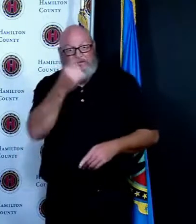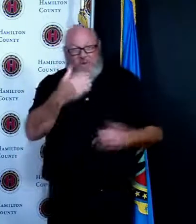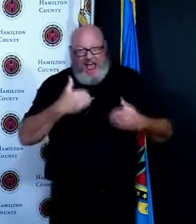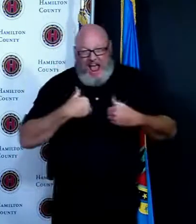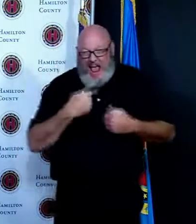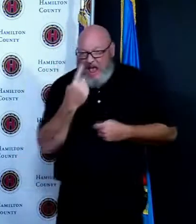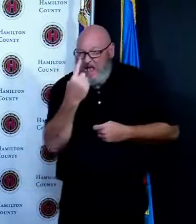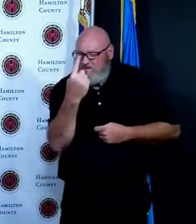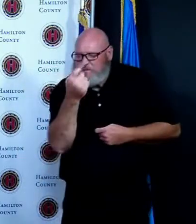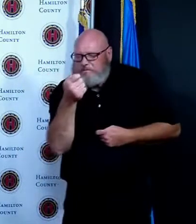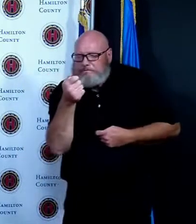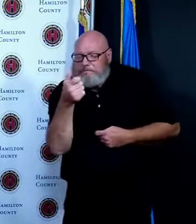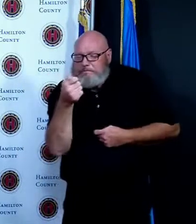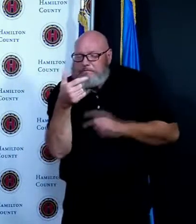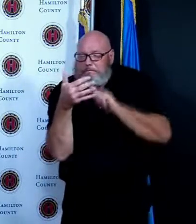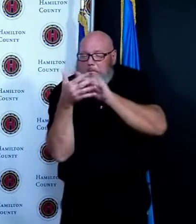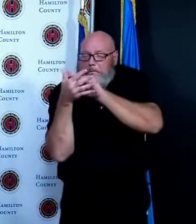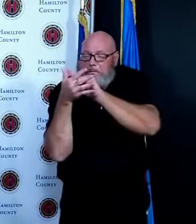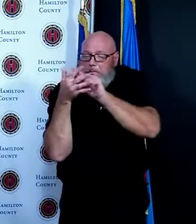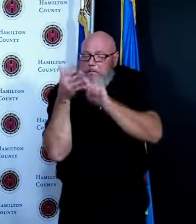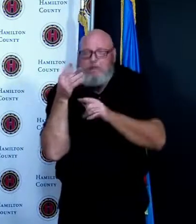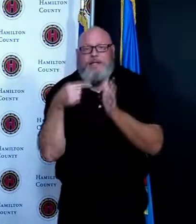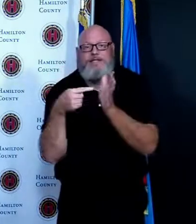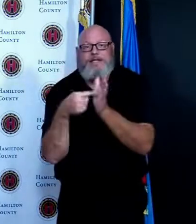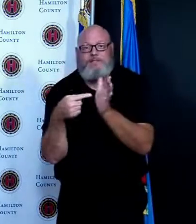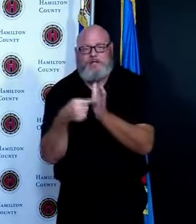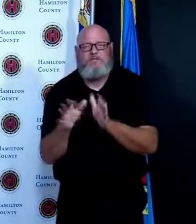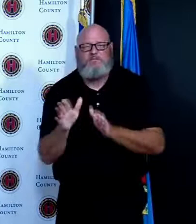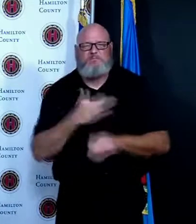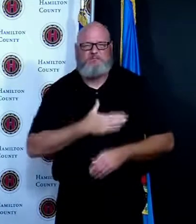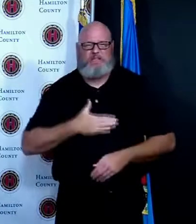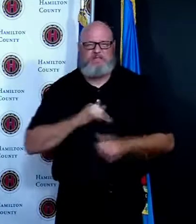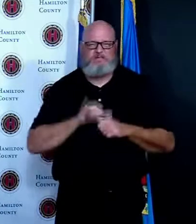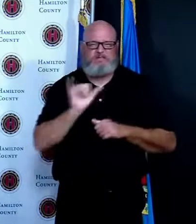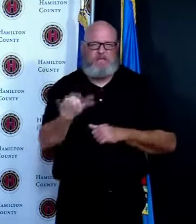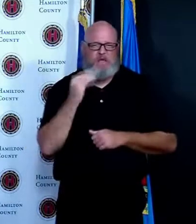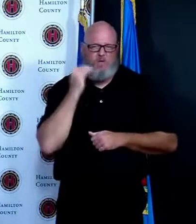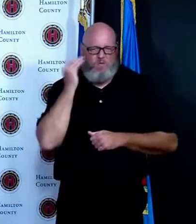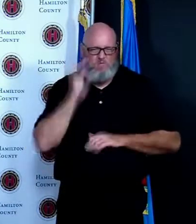until you have your results let's start looking at some of the case data now